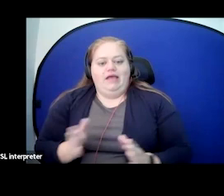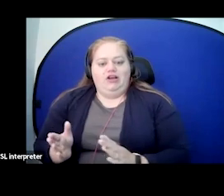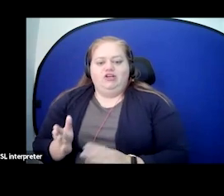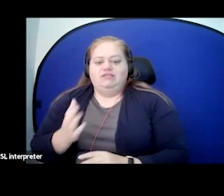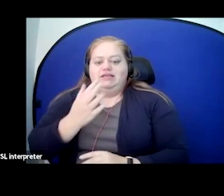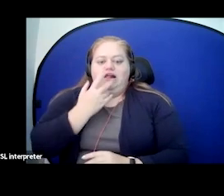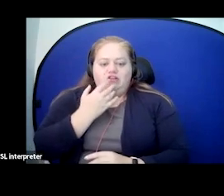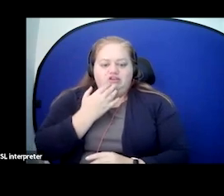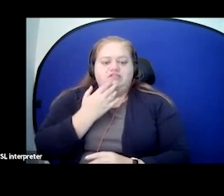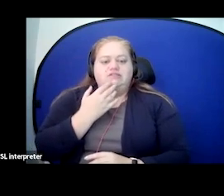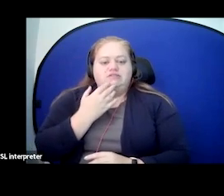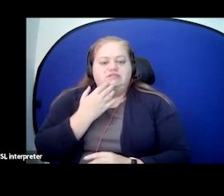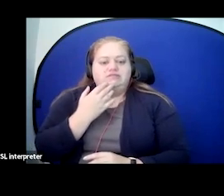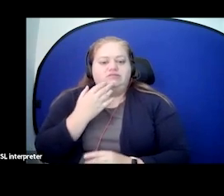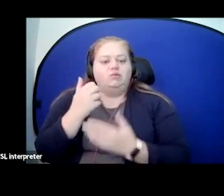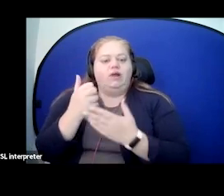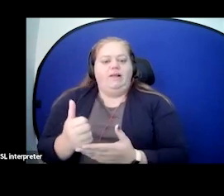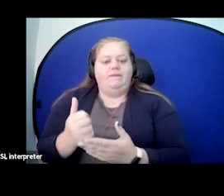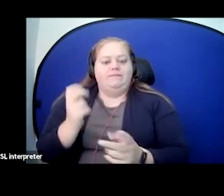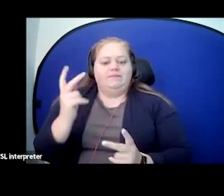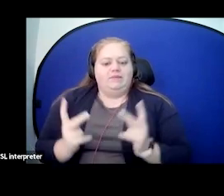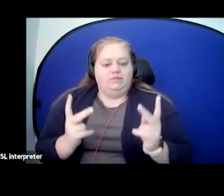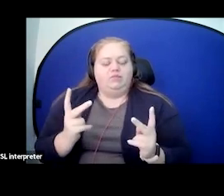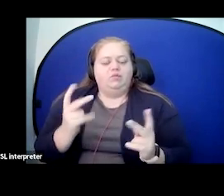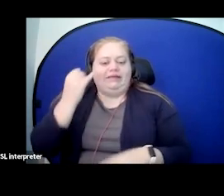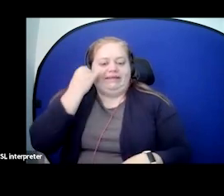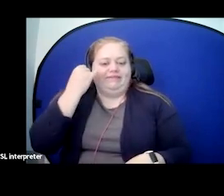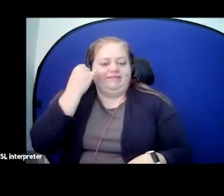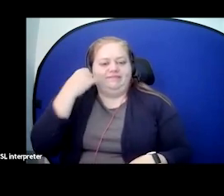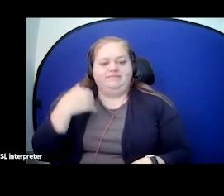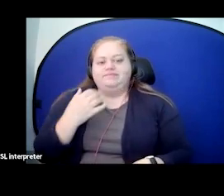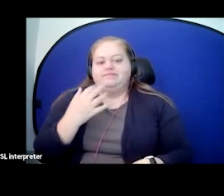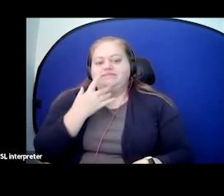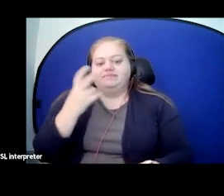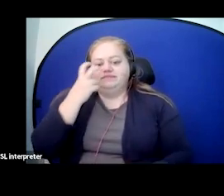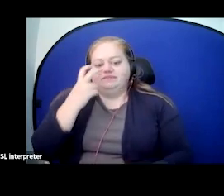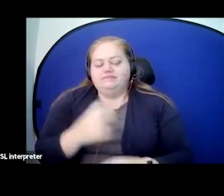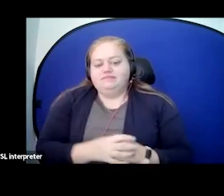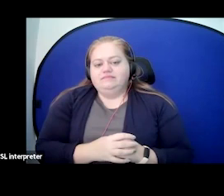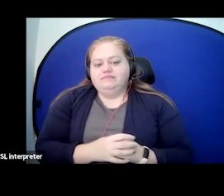so the patterns are helpful for people that are colorblind.